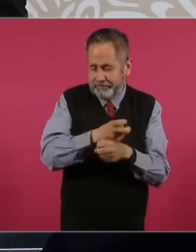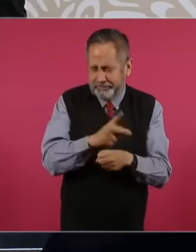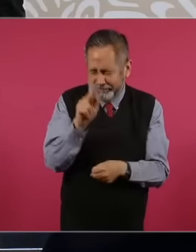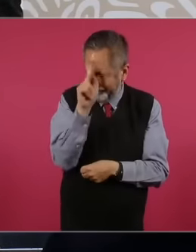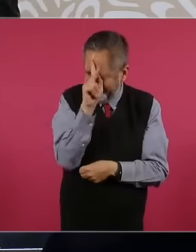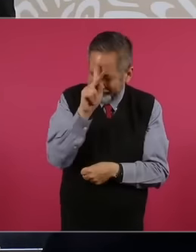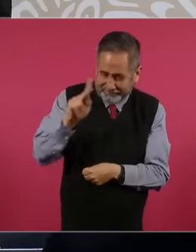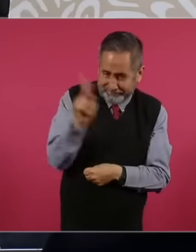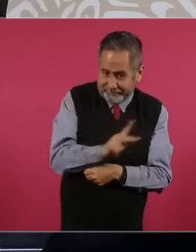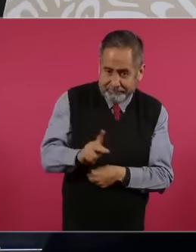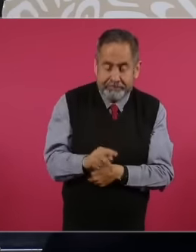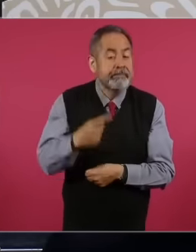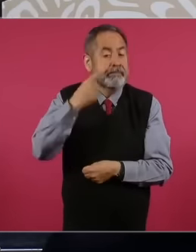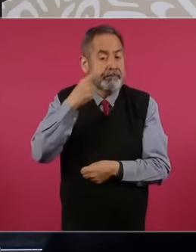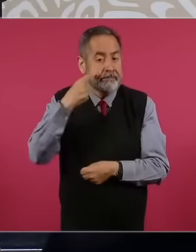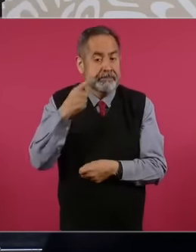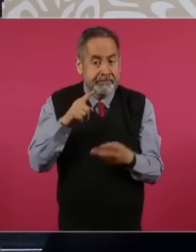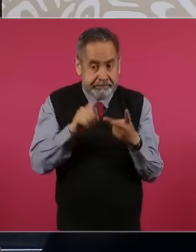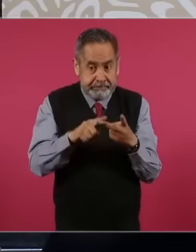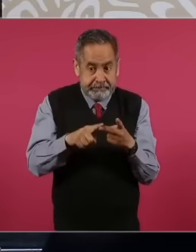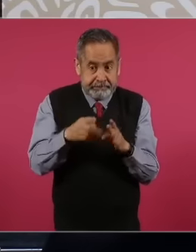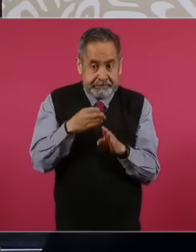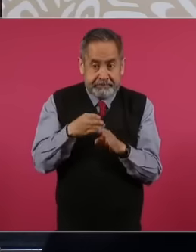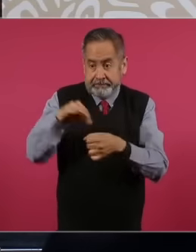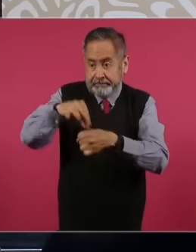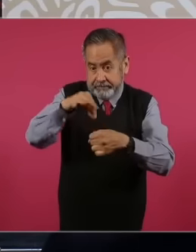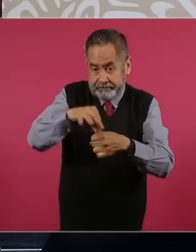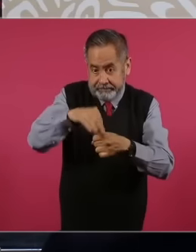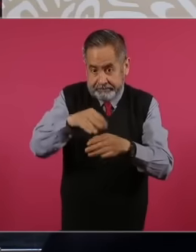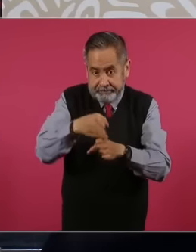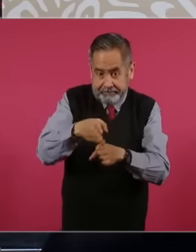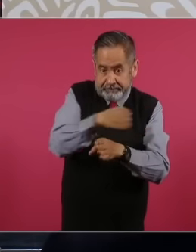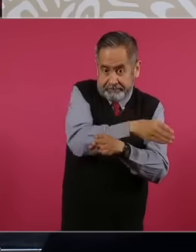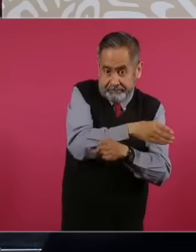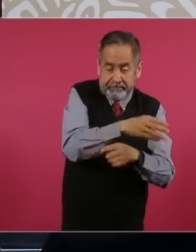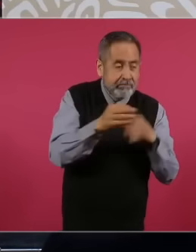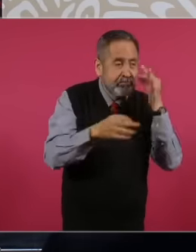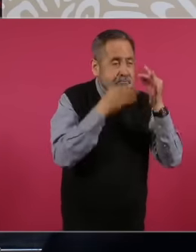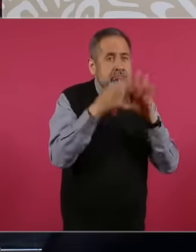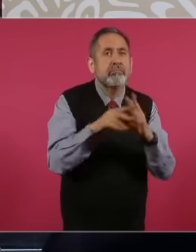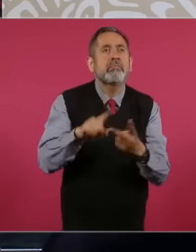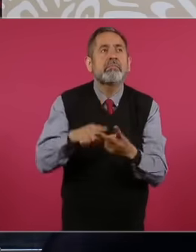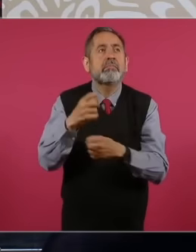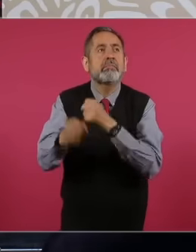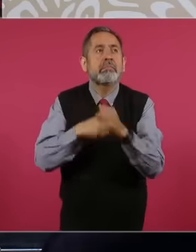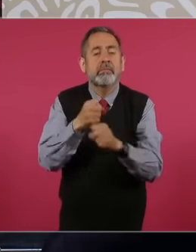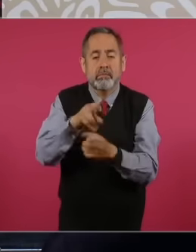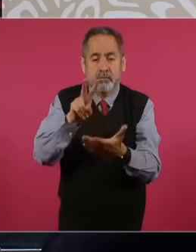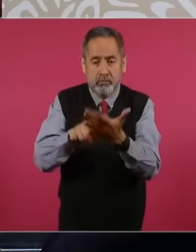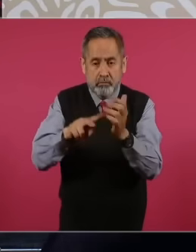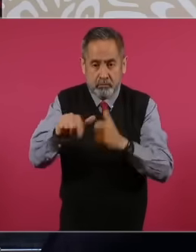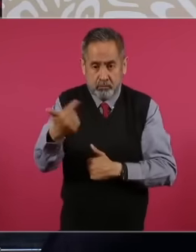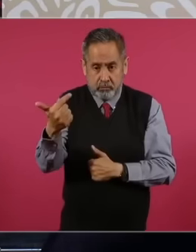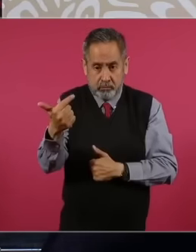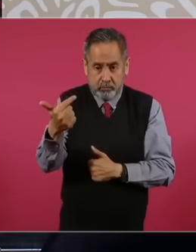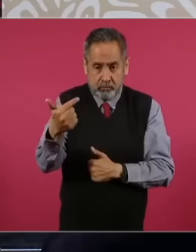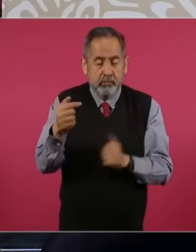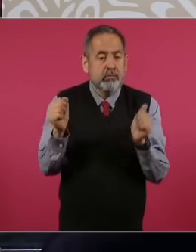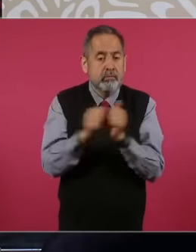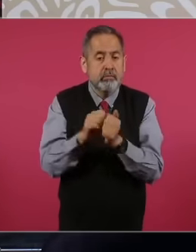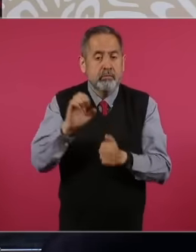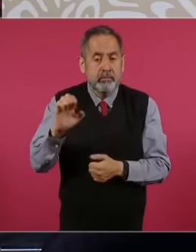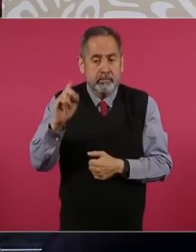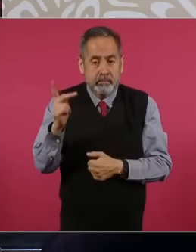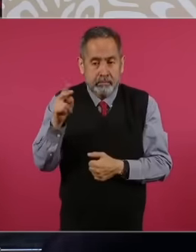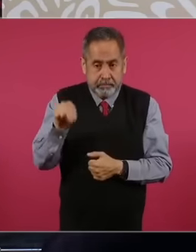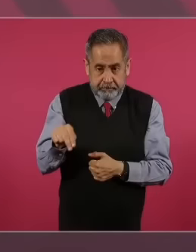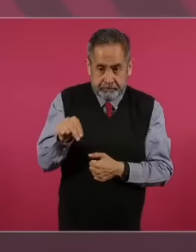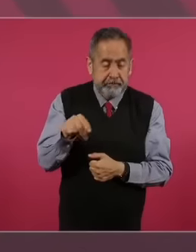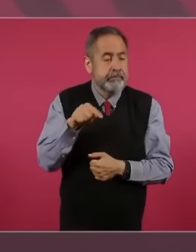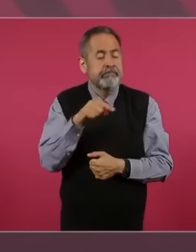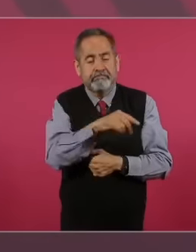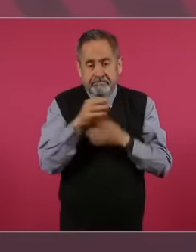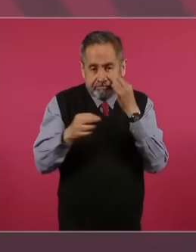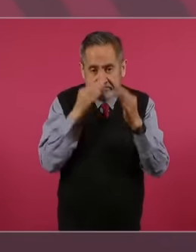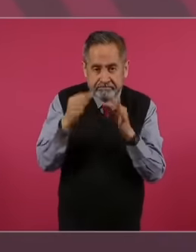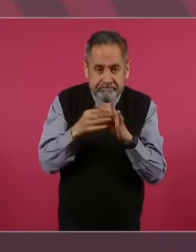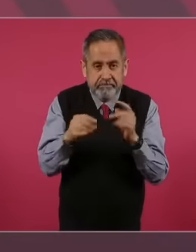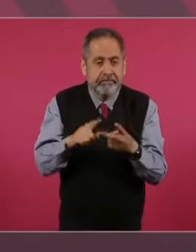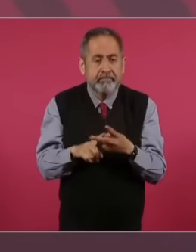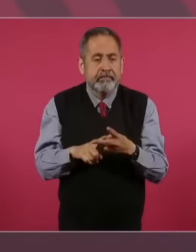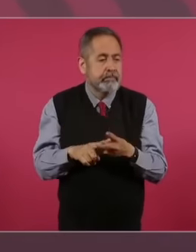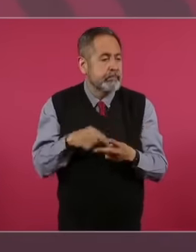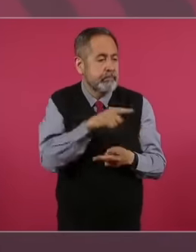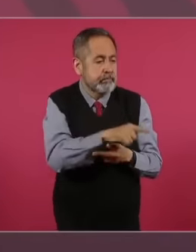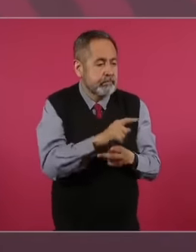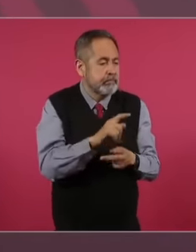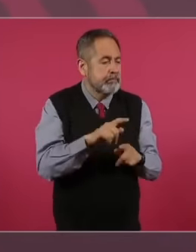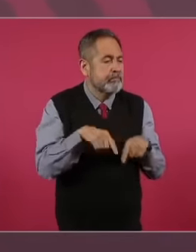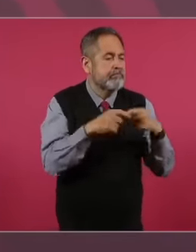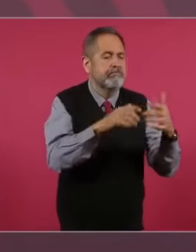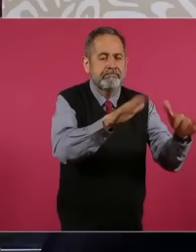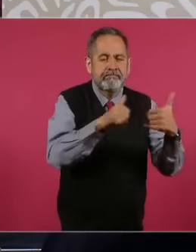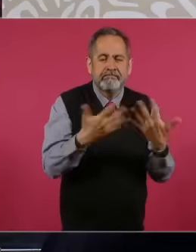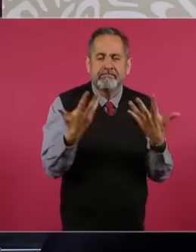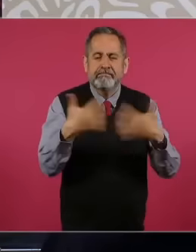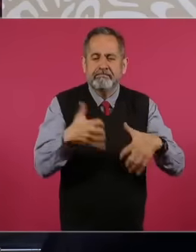2012 election with Peña Nieto comes, they hire a company, I think it was